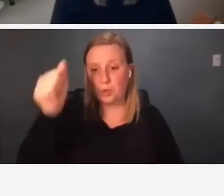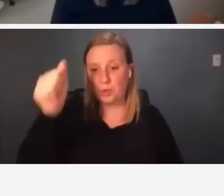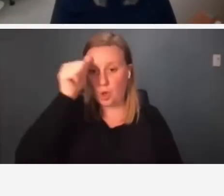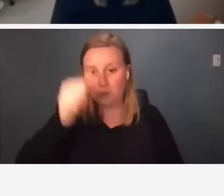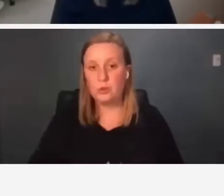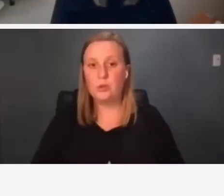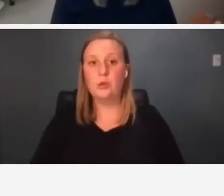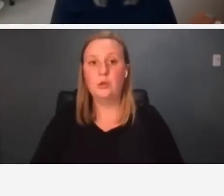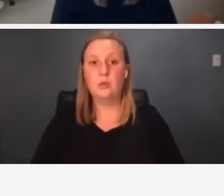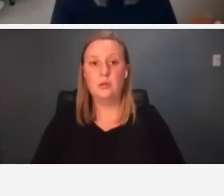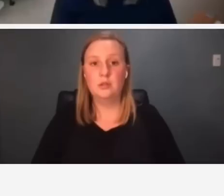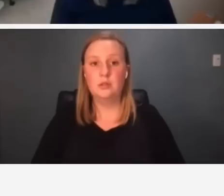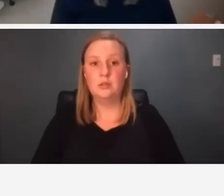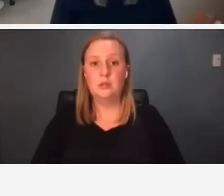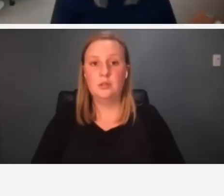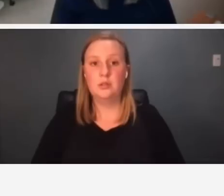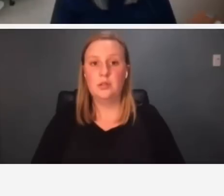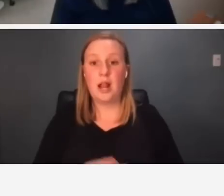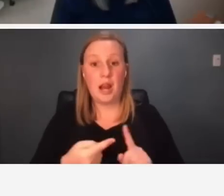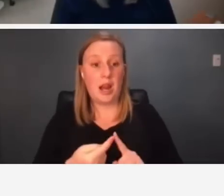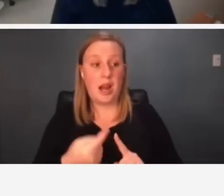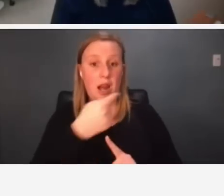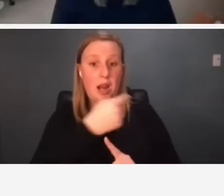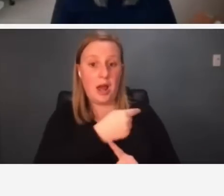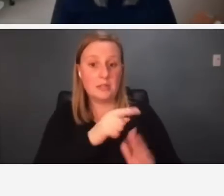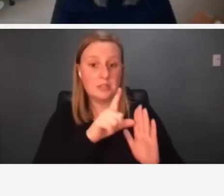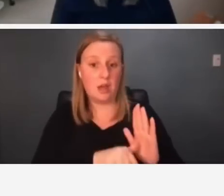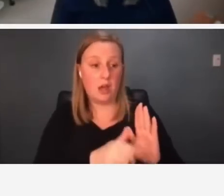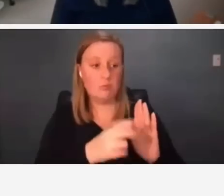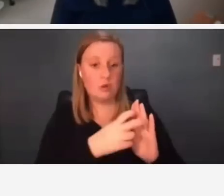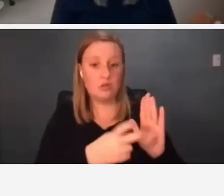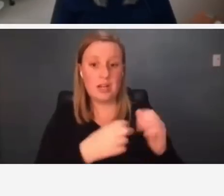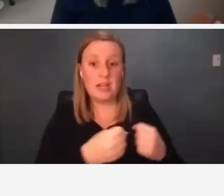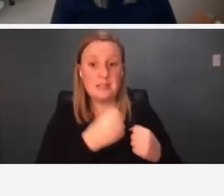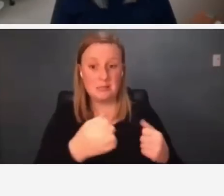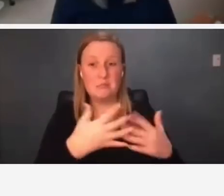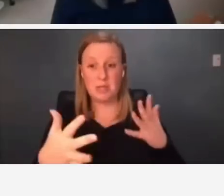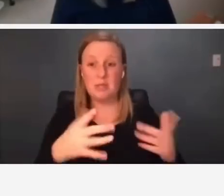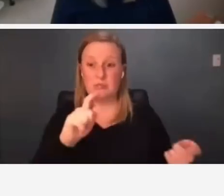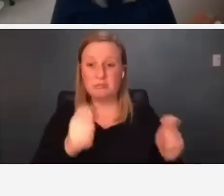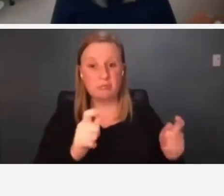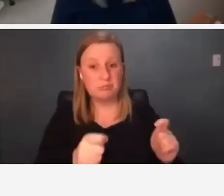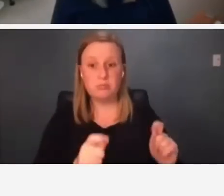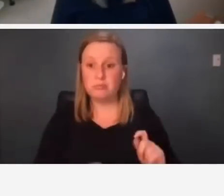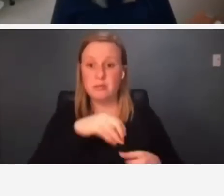wouldn't involve as big a change as the last set of contract extensions which actually had some pretty significant reforms in them.